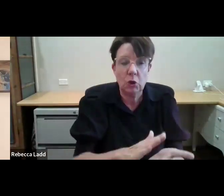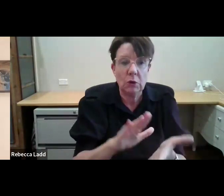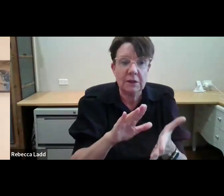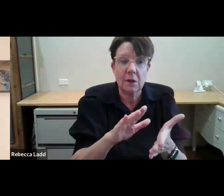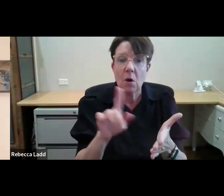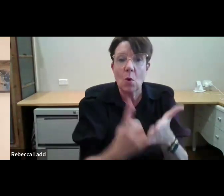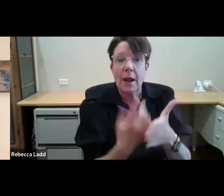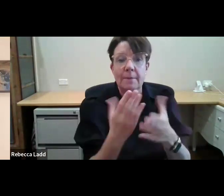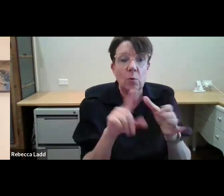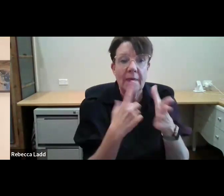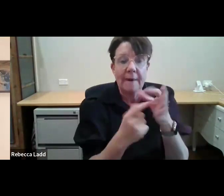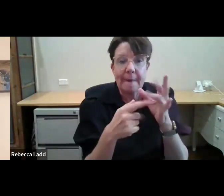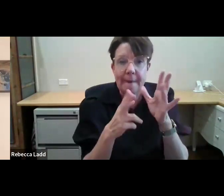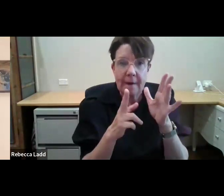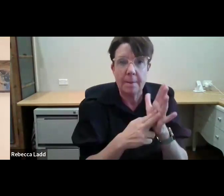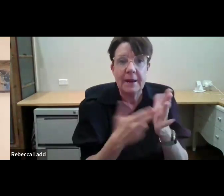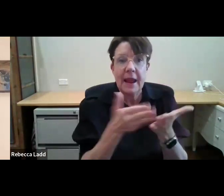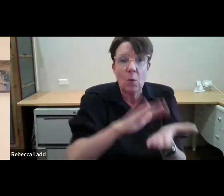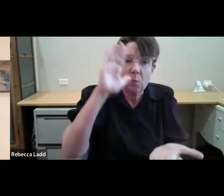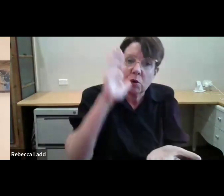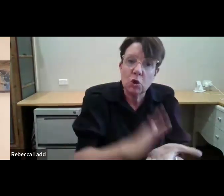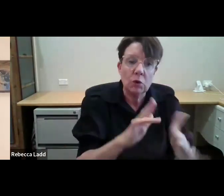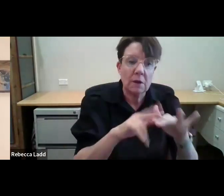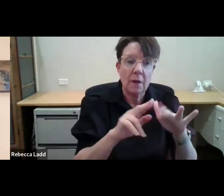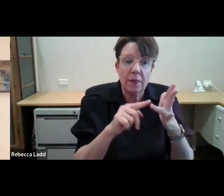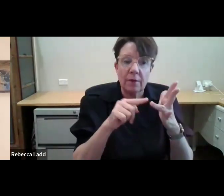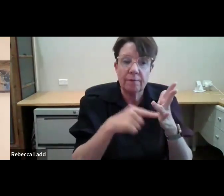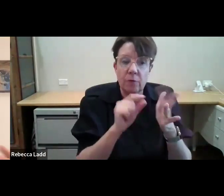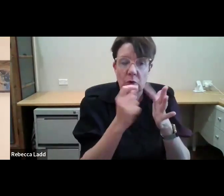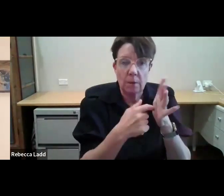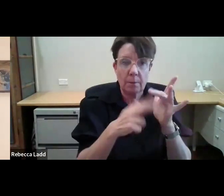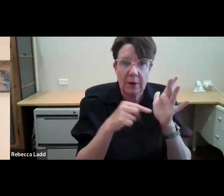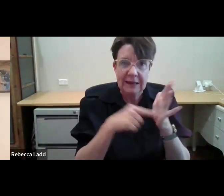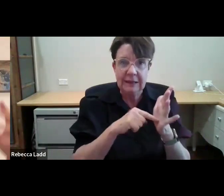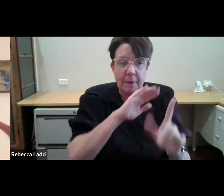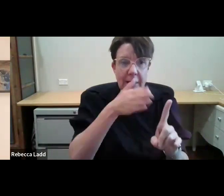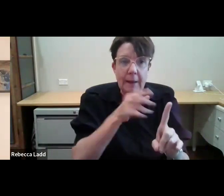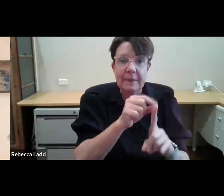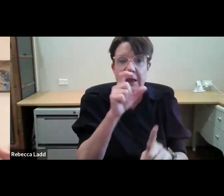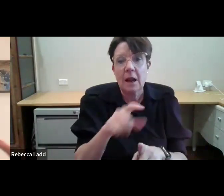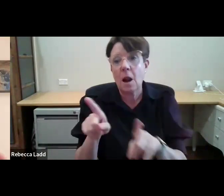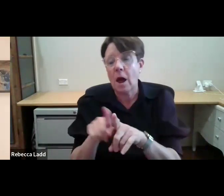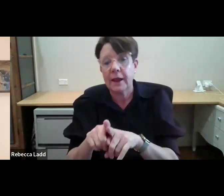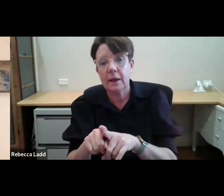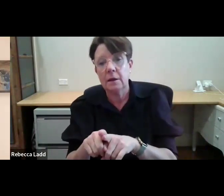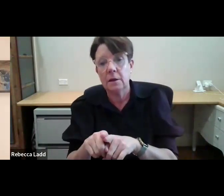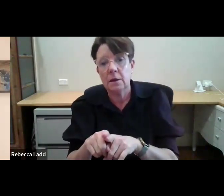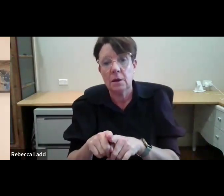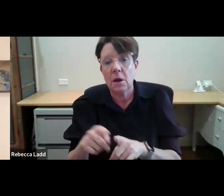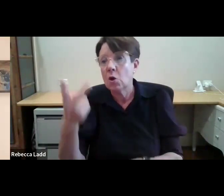20 tons to two tons, for most of us that is an overwhelming thing so why not think about why